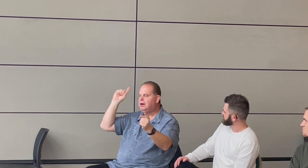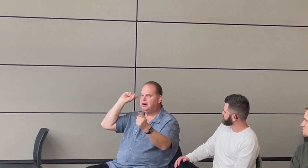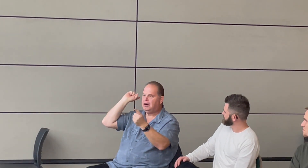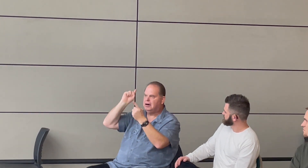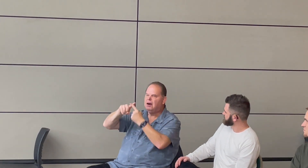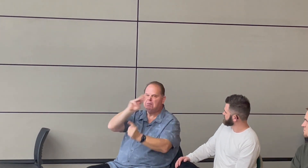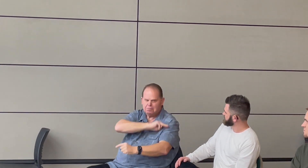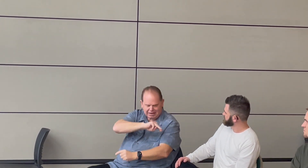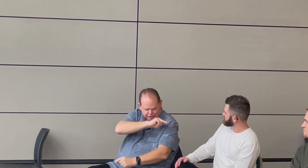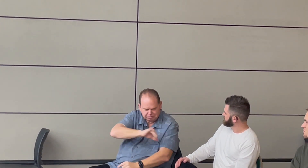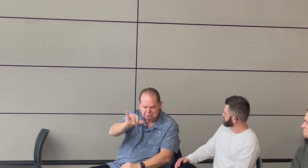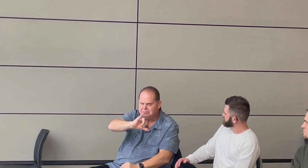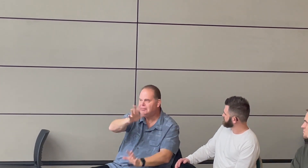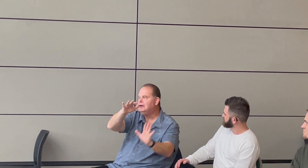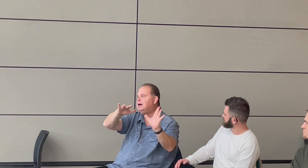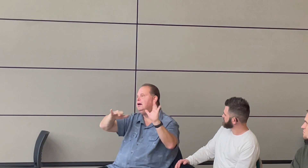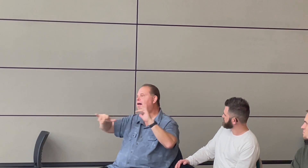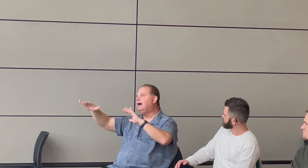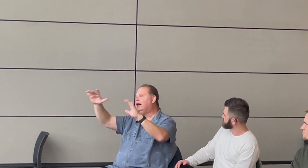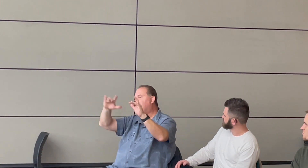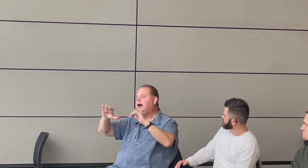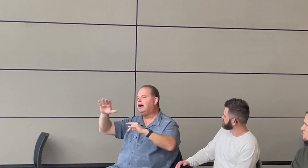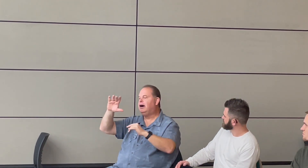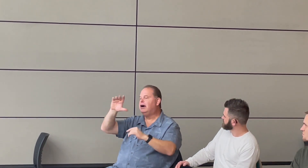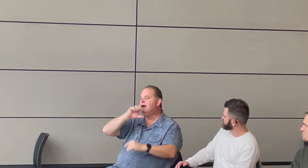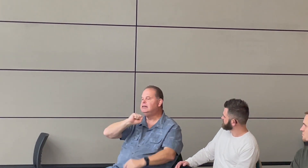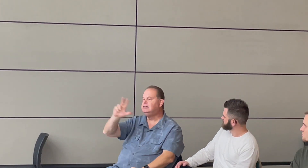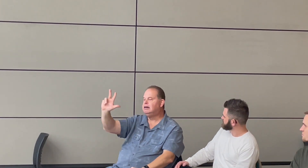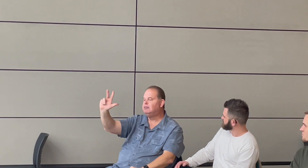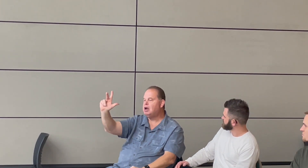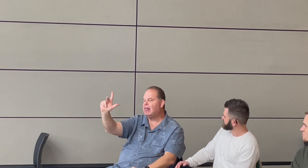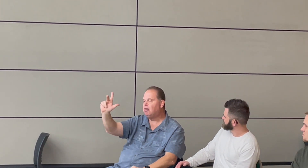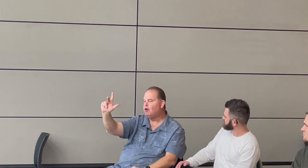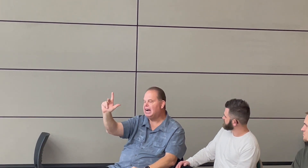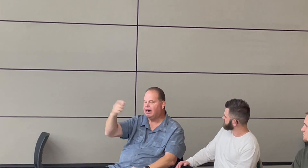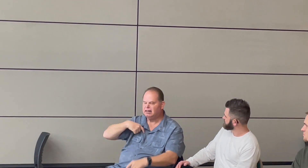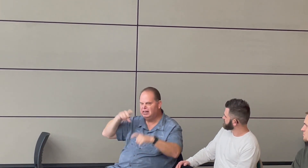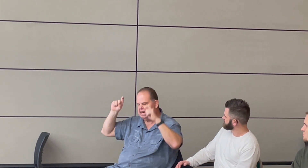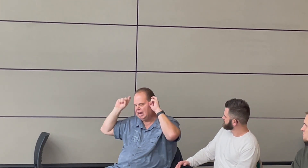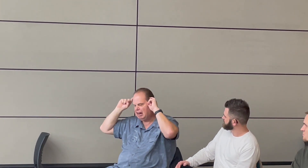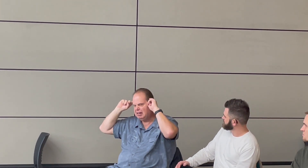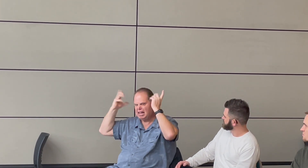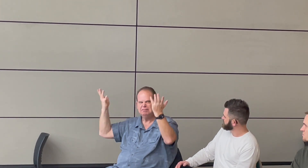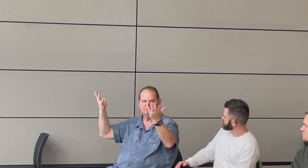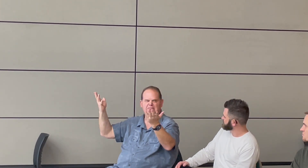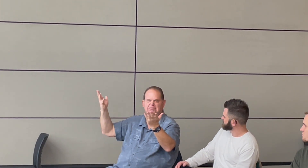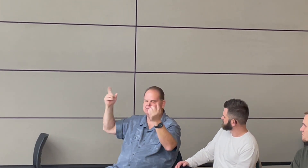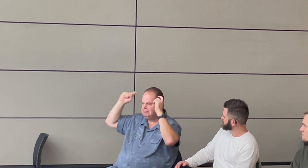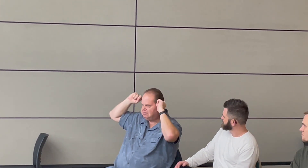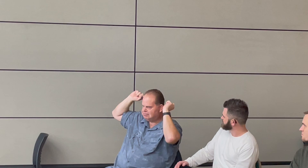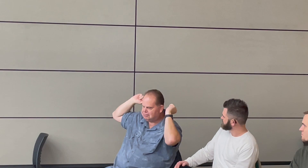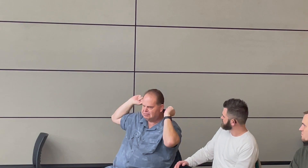there I started using ASL I went on a religious Mission as well and then as I was saying at 23